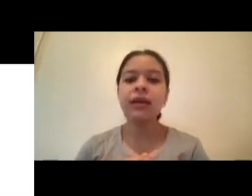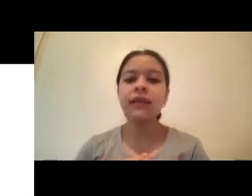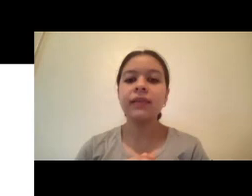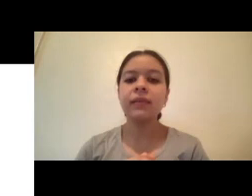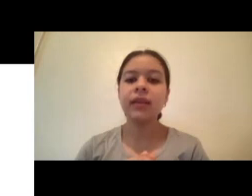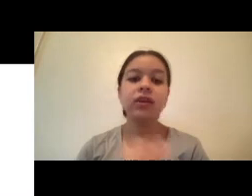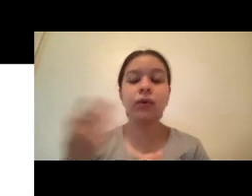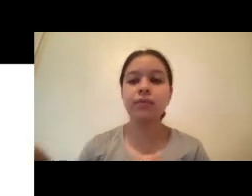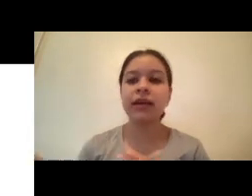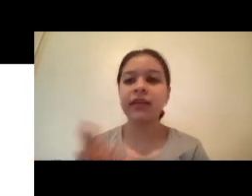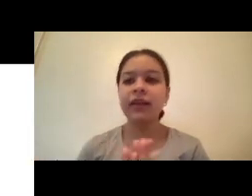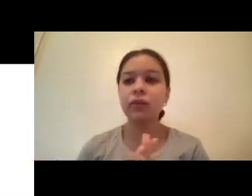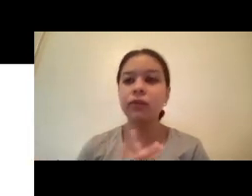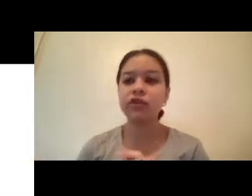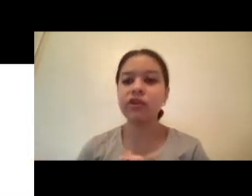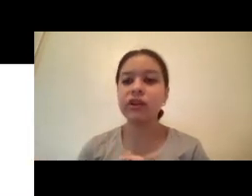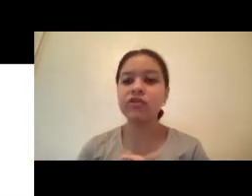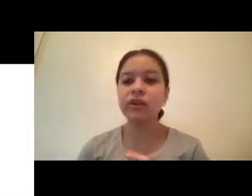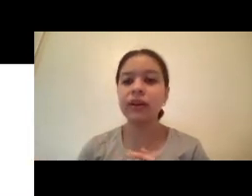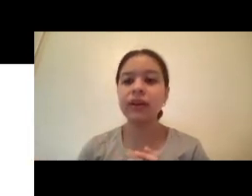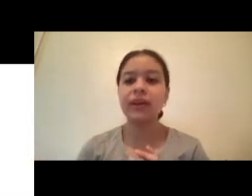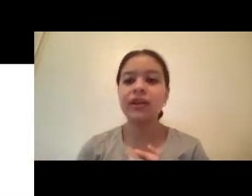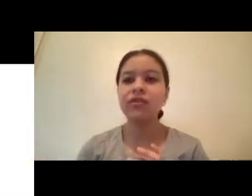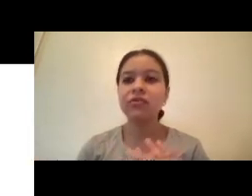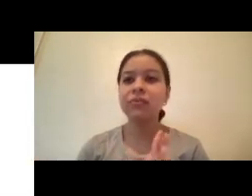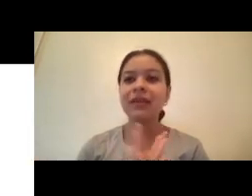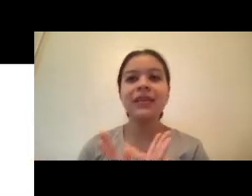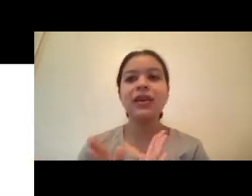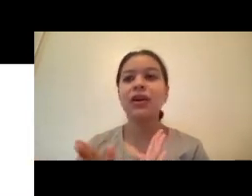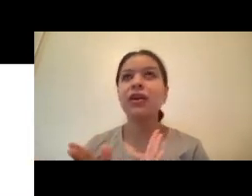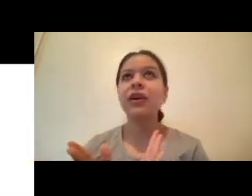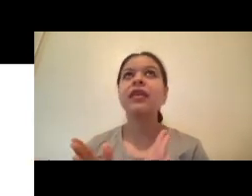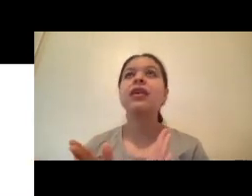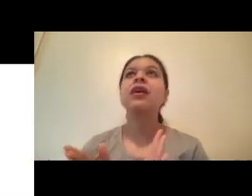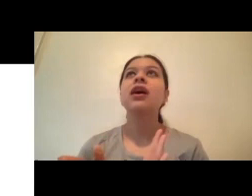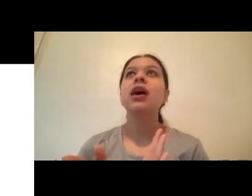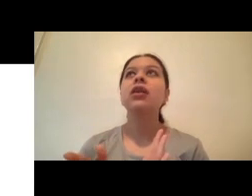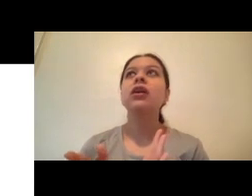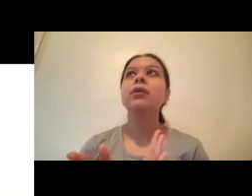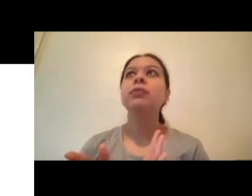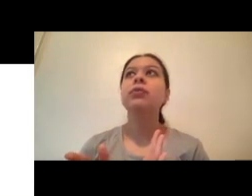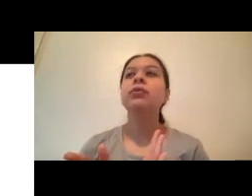because and then going back to like the whole first generation, like it should be seen and not heard, I think a lot of people